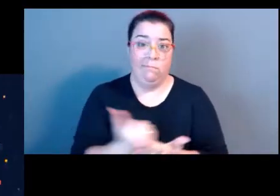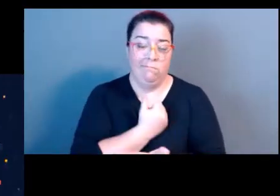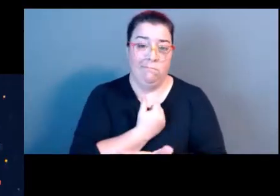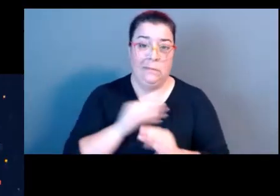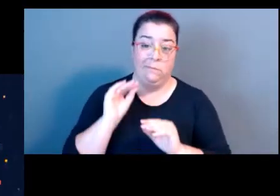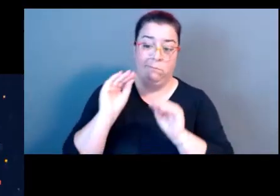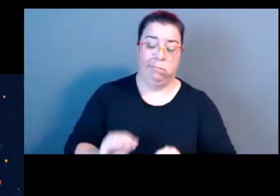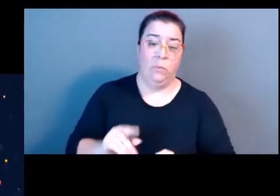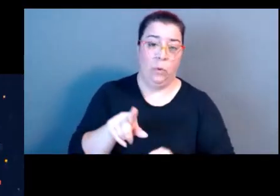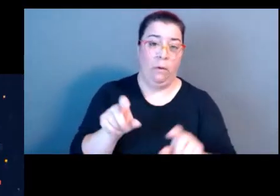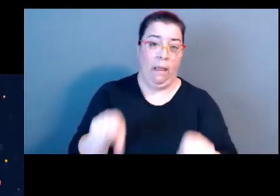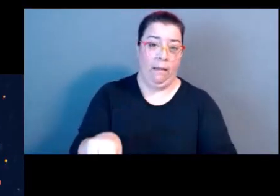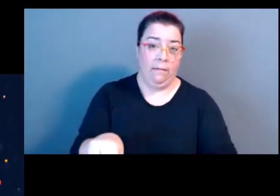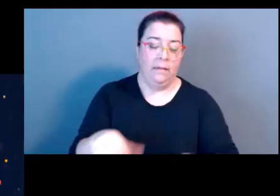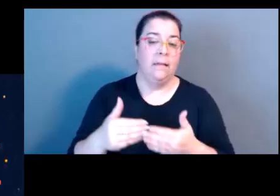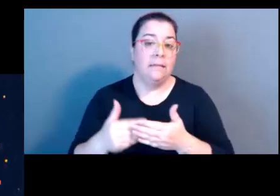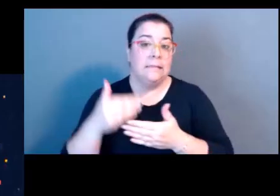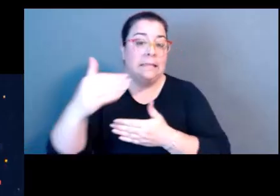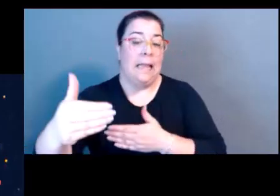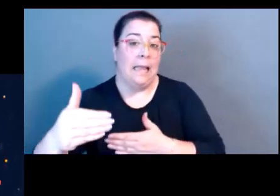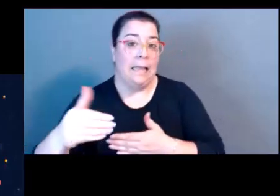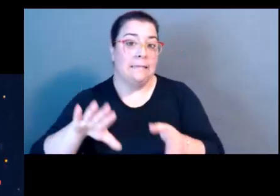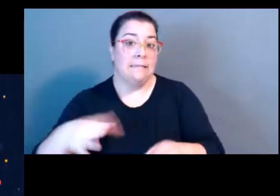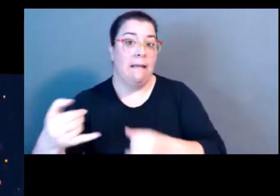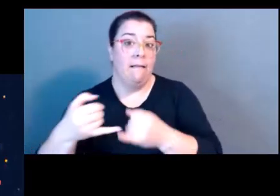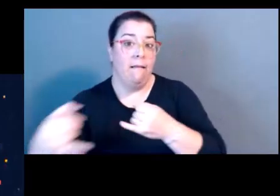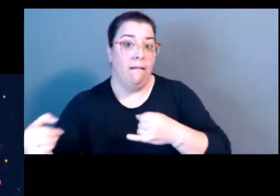our next deadline, which is October 22nd.